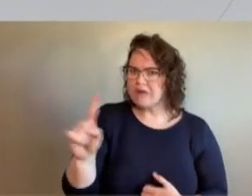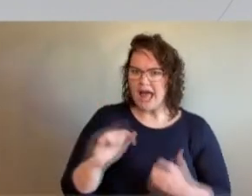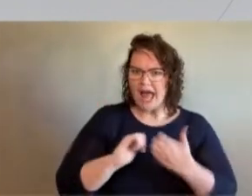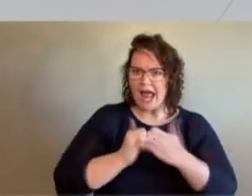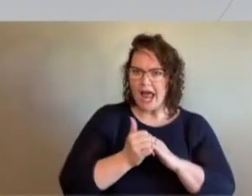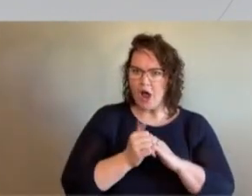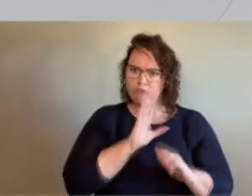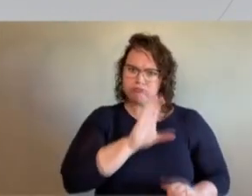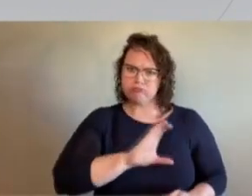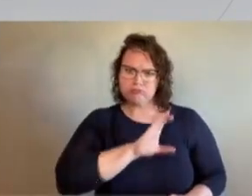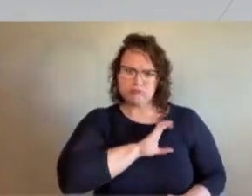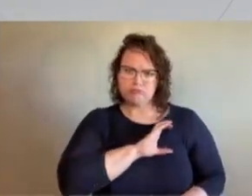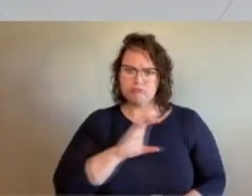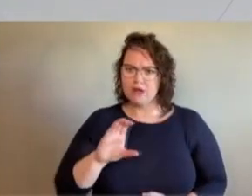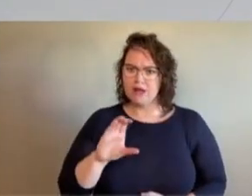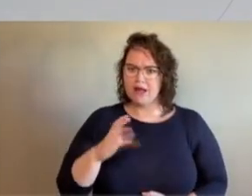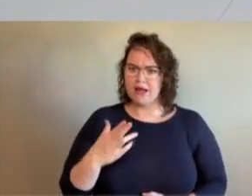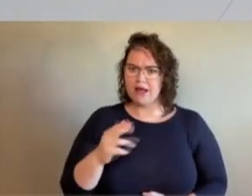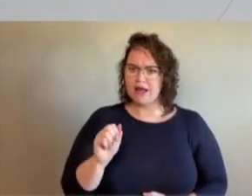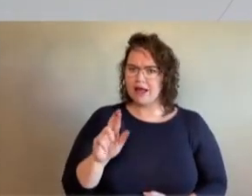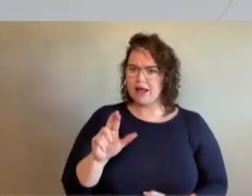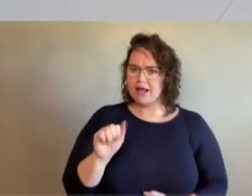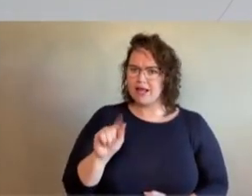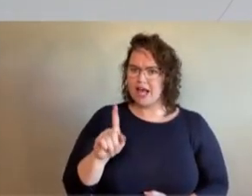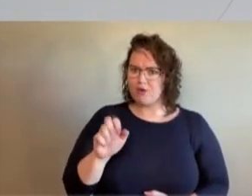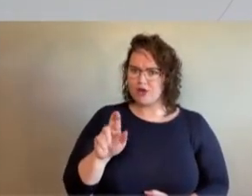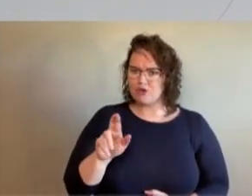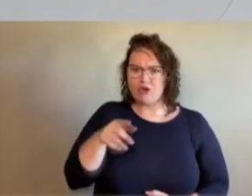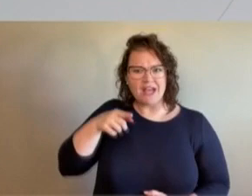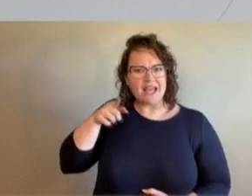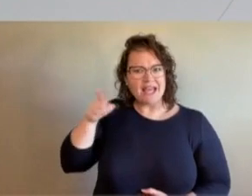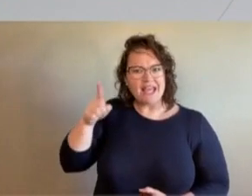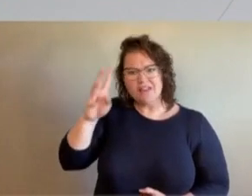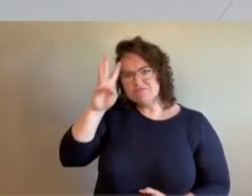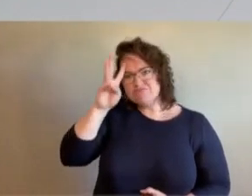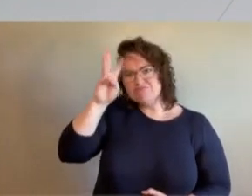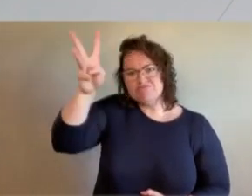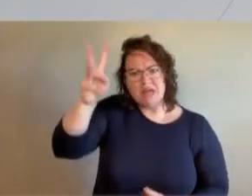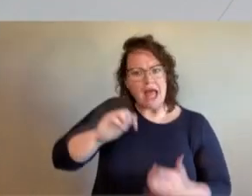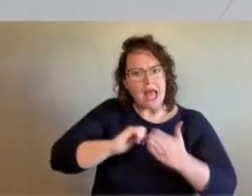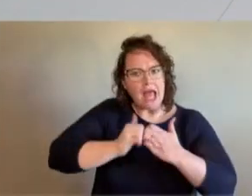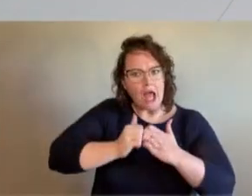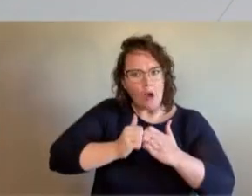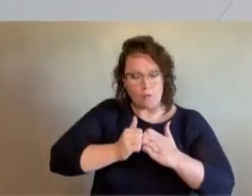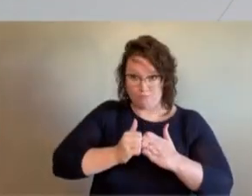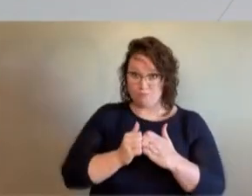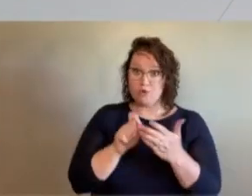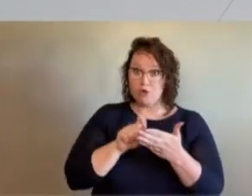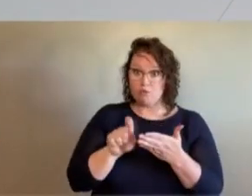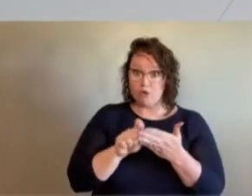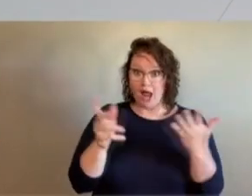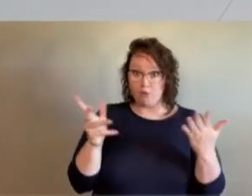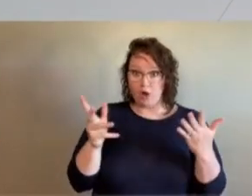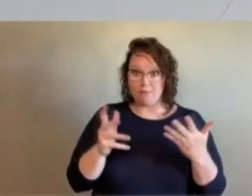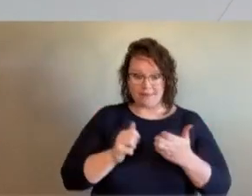are some things maybe we could ask the author. Something I was thinking of what be, how did he come up with the character? I'm going to write that on my